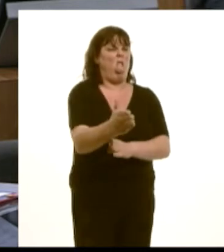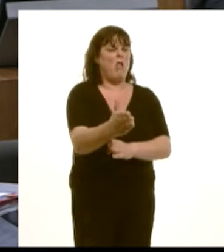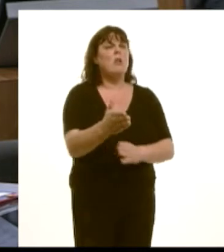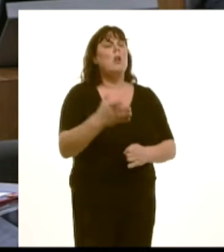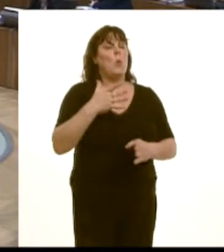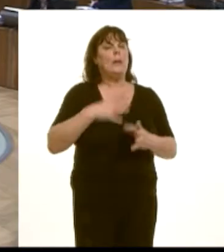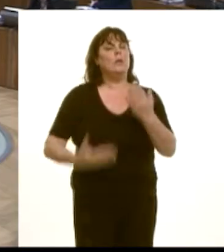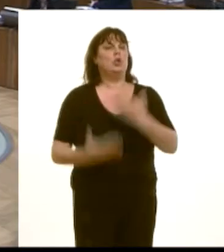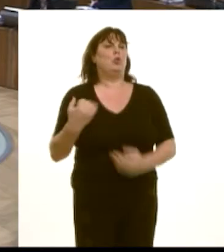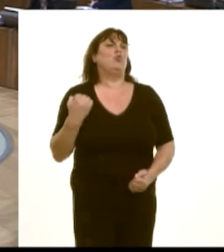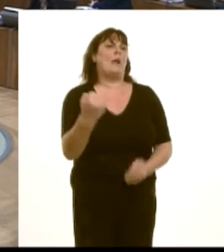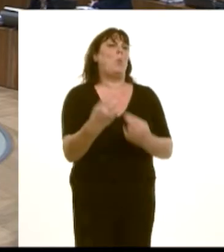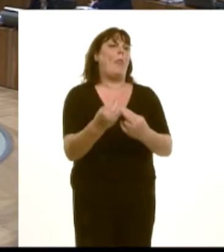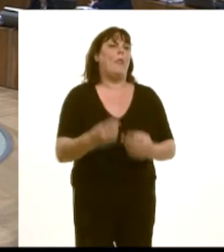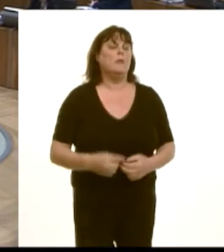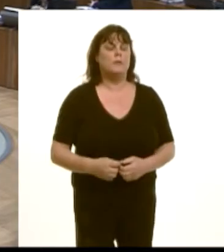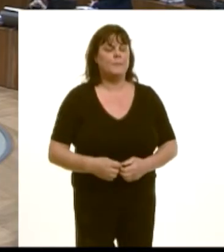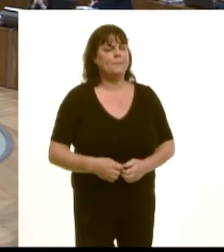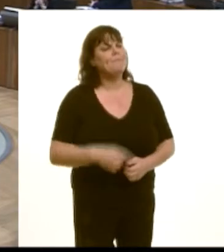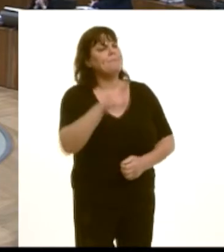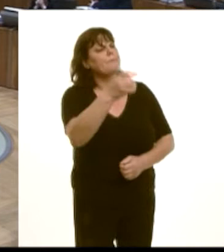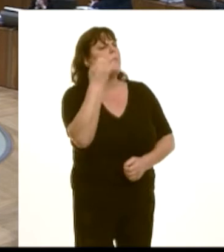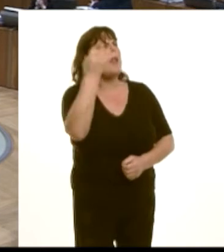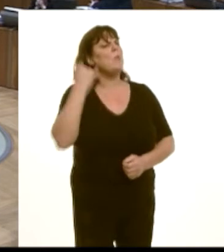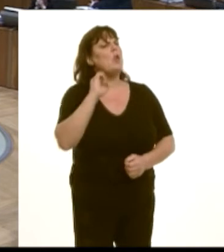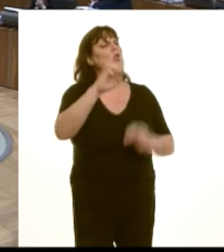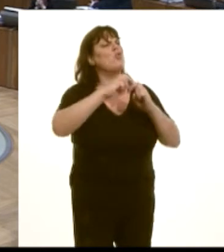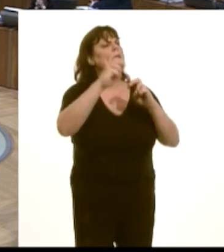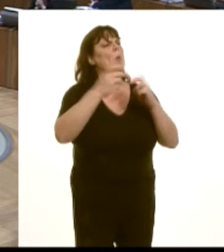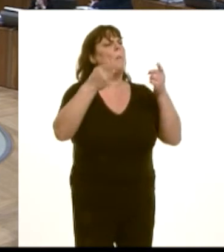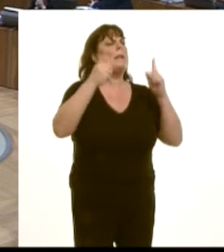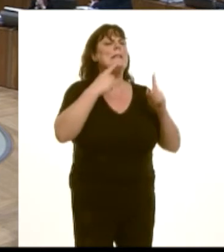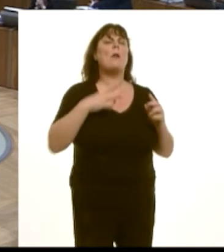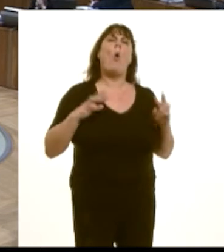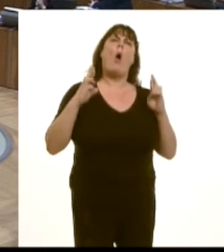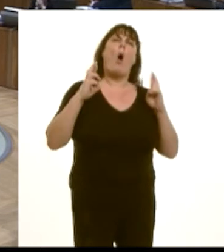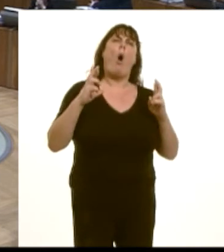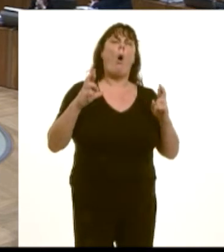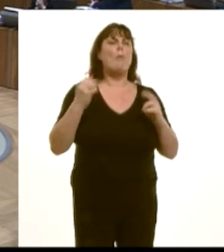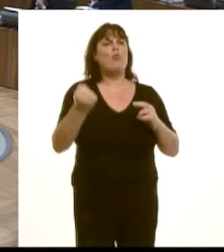Kirsty Williams: Just last week your Minister for transport said: Kirsty Williams: I just hope that I have rail devolved as soon as possible, so that